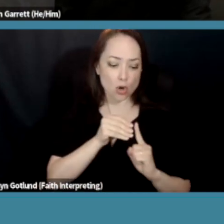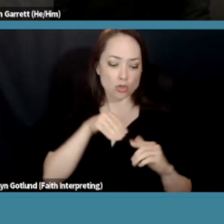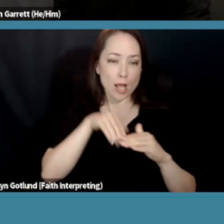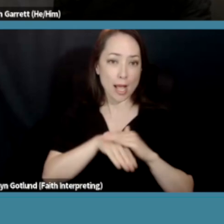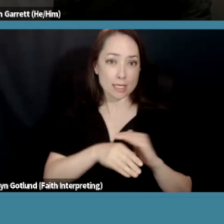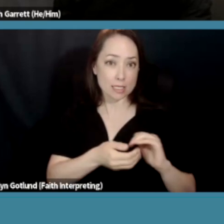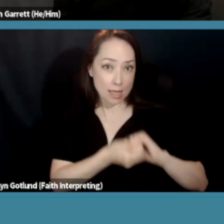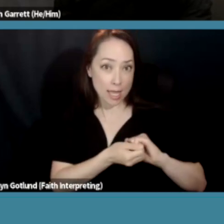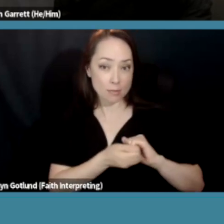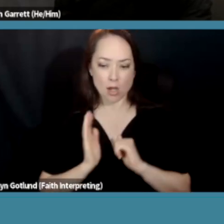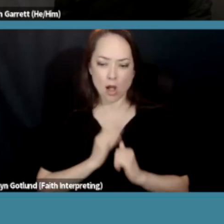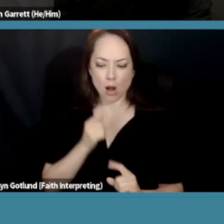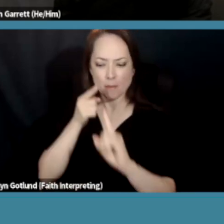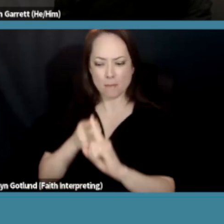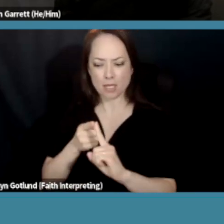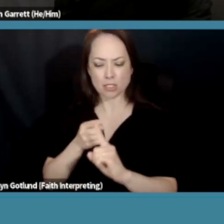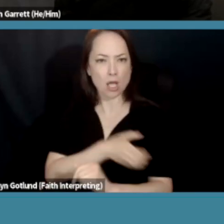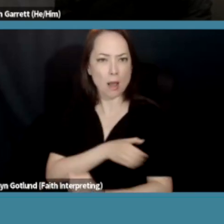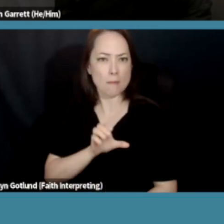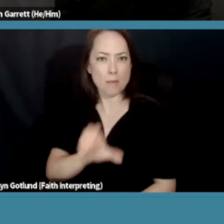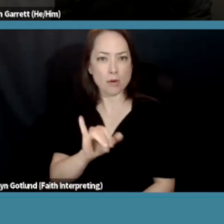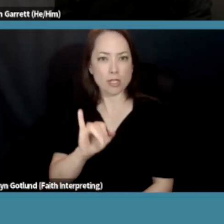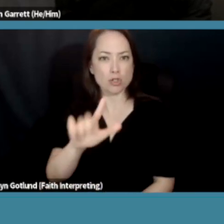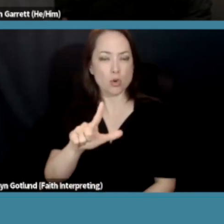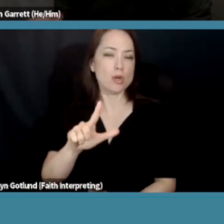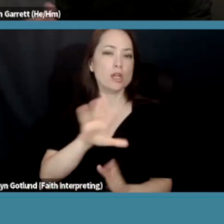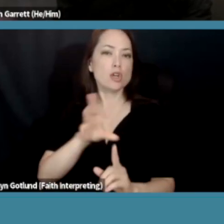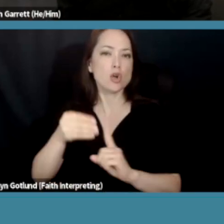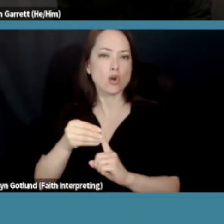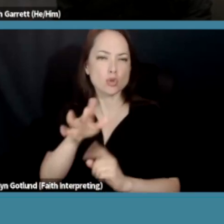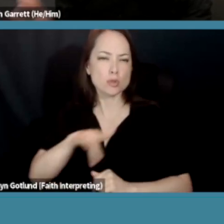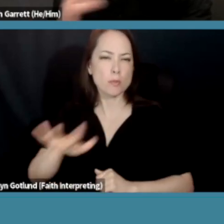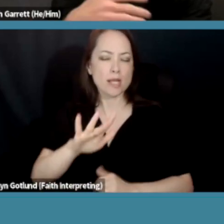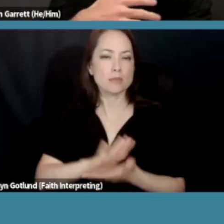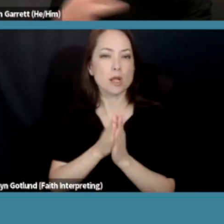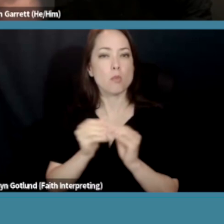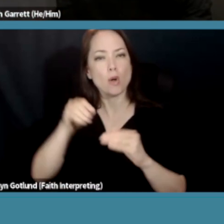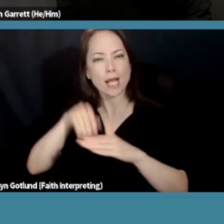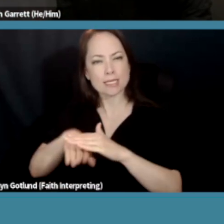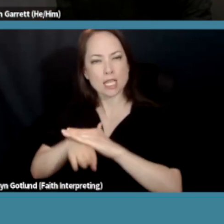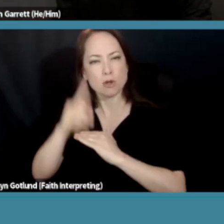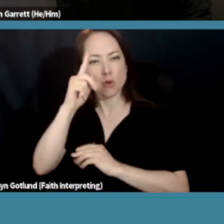our mission is to empower Illinois' cultural spaces to become more accessible to visitors with disabilities.